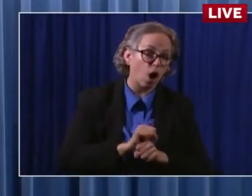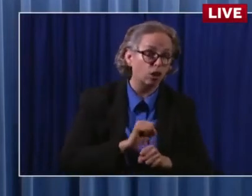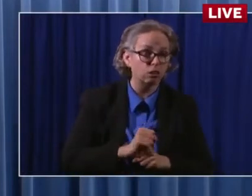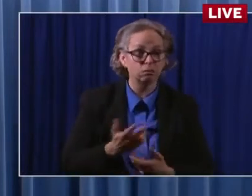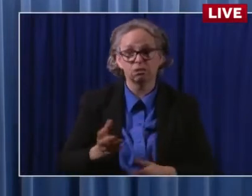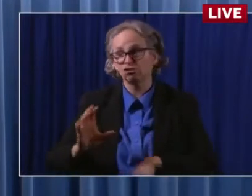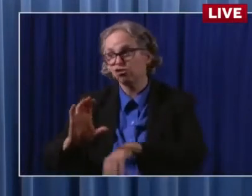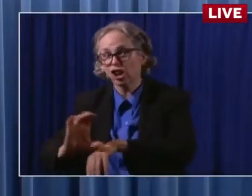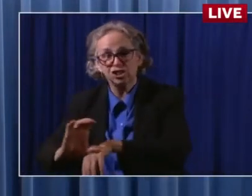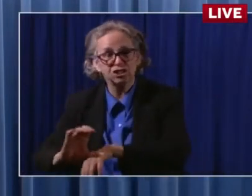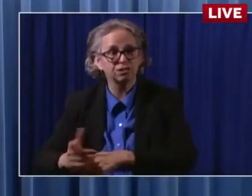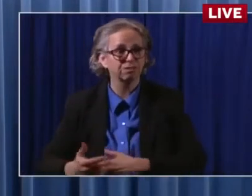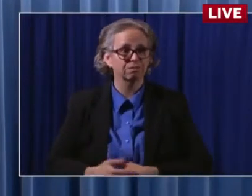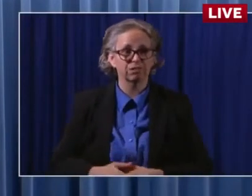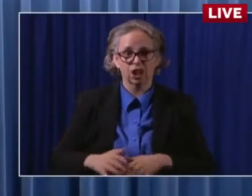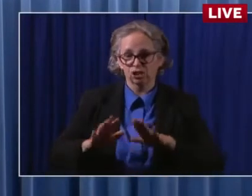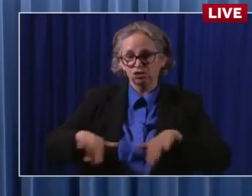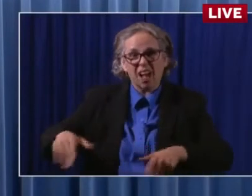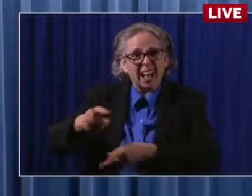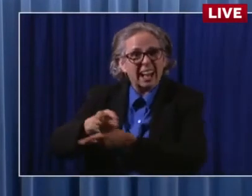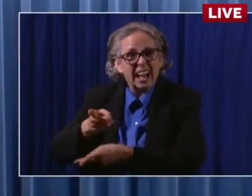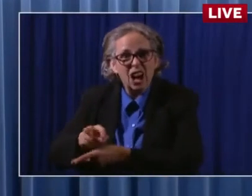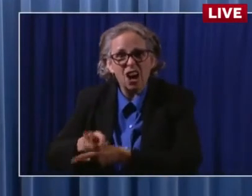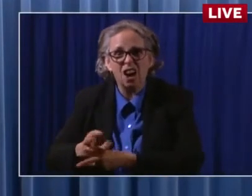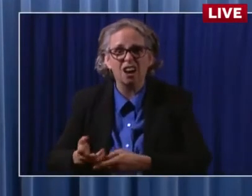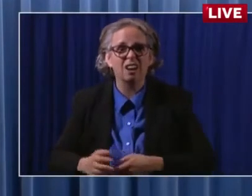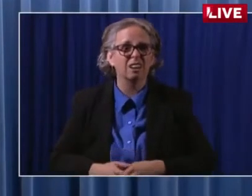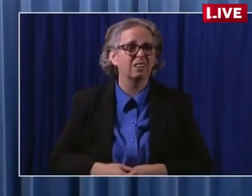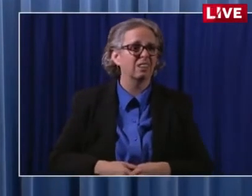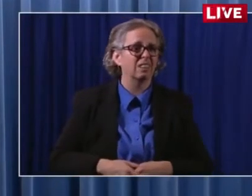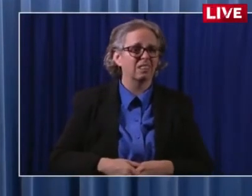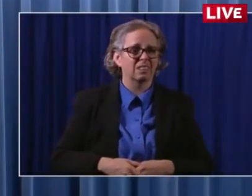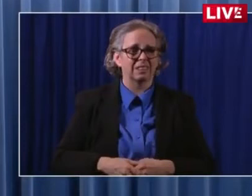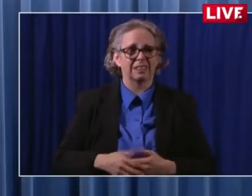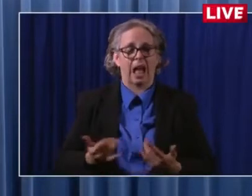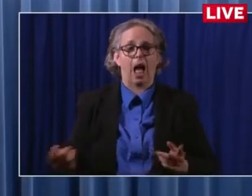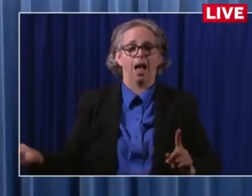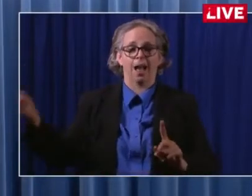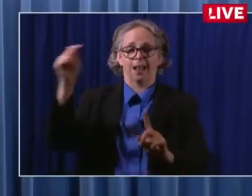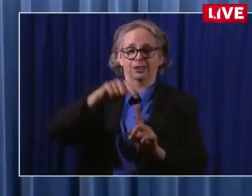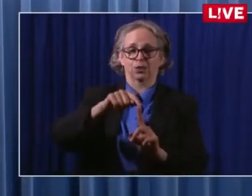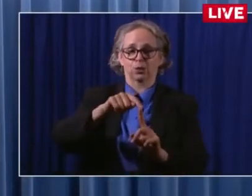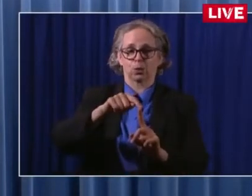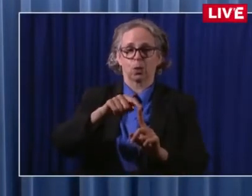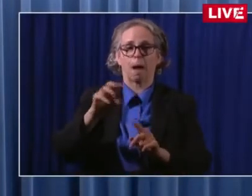RECENT COMMUNITY OUTBREAKS INCLUDE SETTING SUCH AS WORKPLACES AND CHILDCARE CENTERS AND FAITH-BASED ORGANIZATIONS.